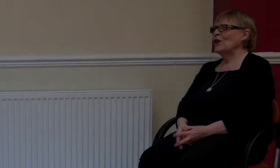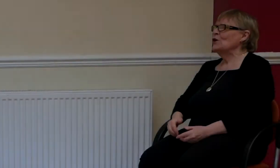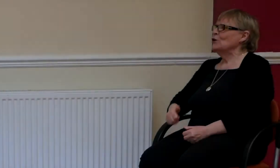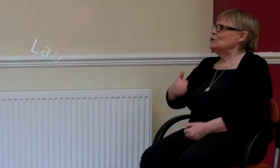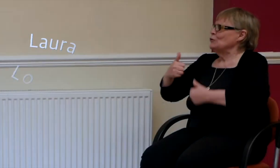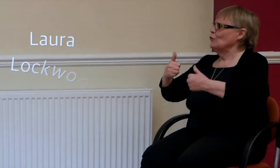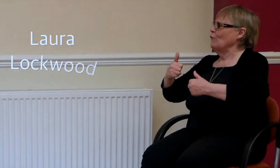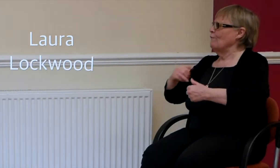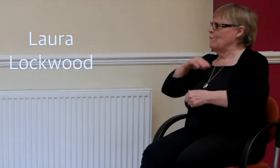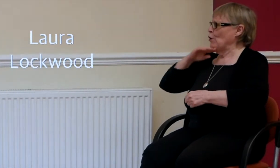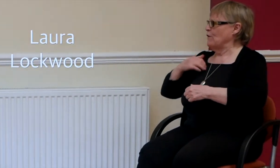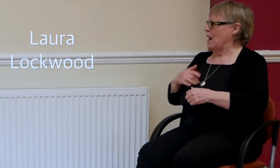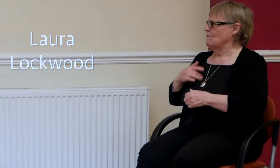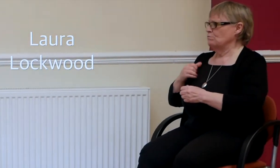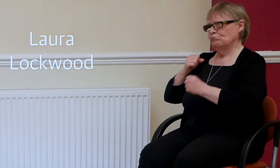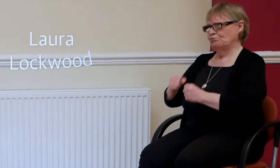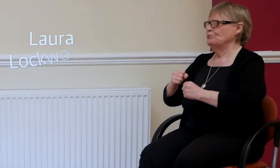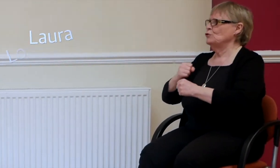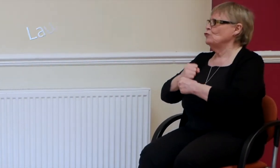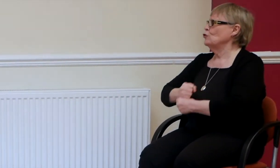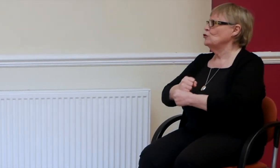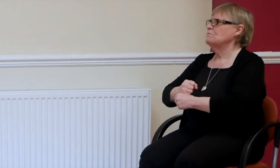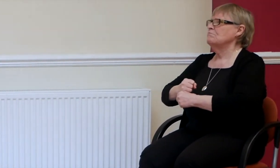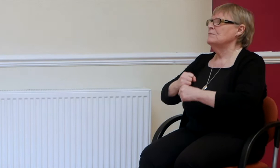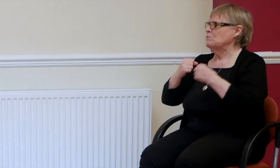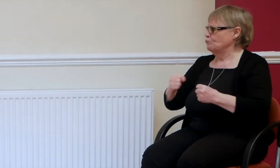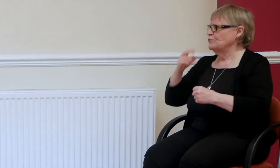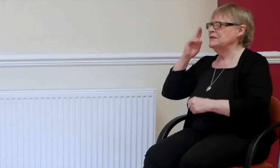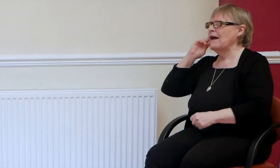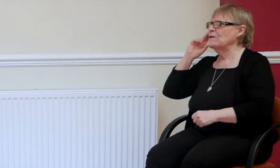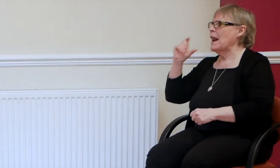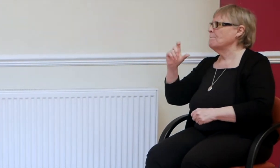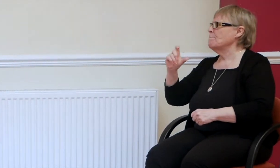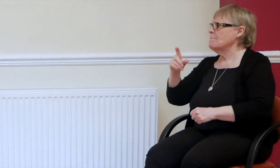I enjoyed the deaf club and the church, they were full of life!